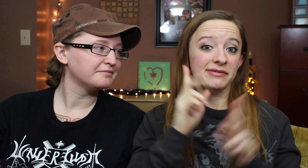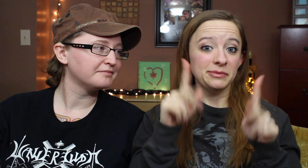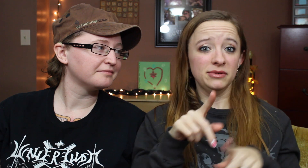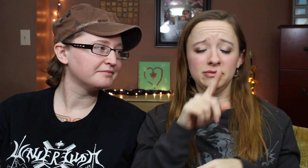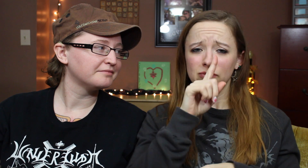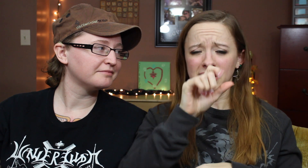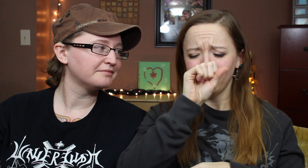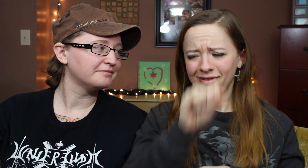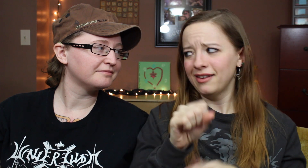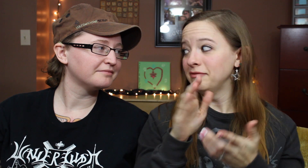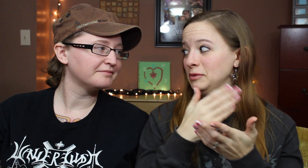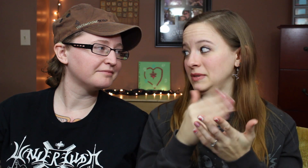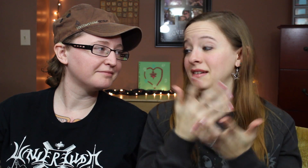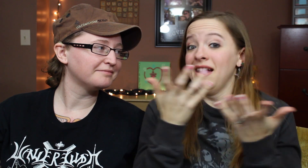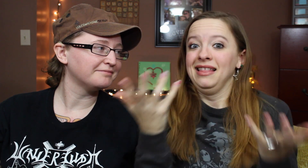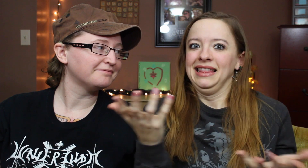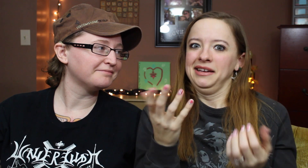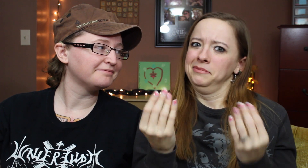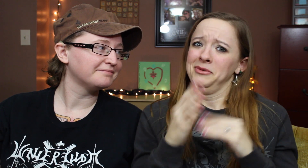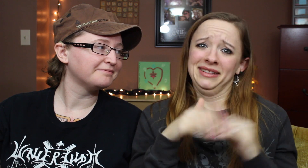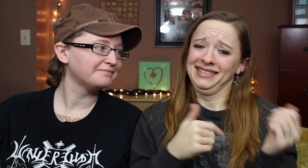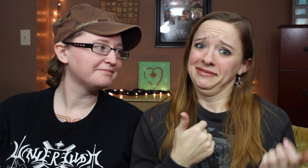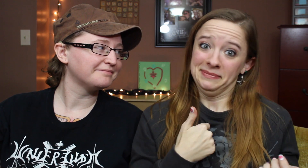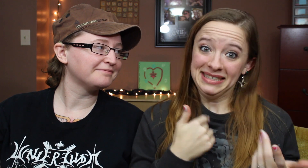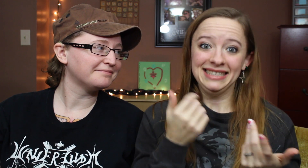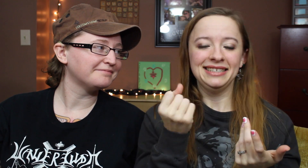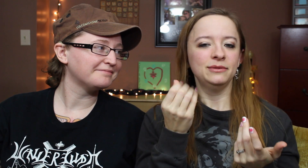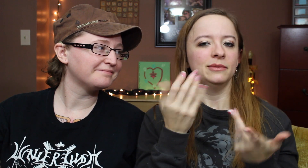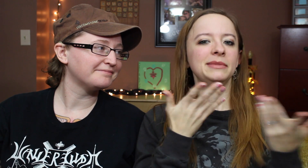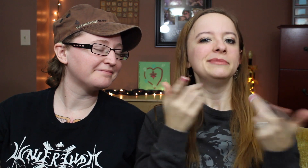her experience as a Deaf person who really loves music even more than